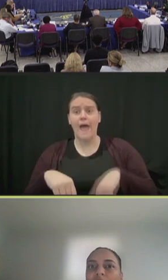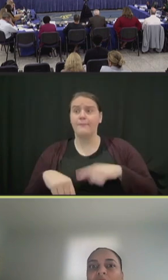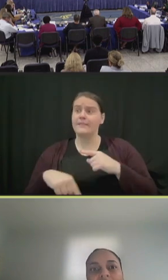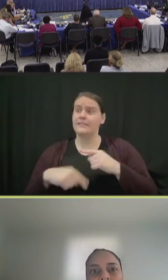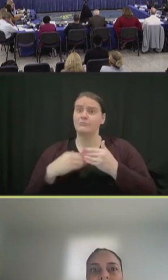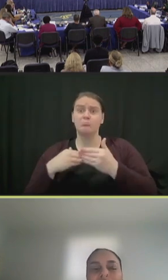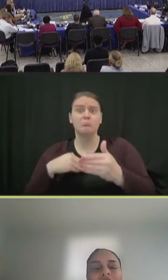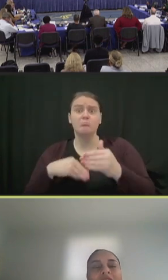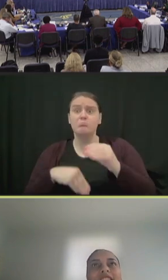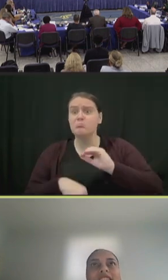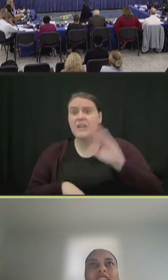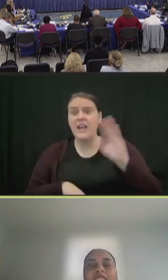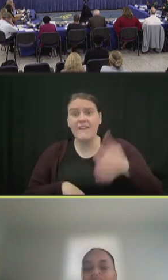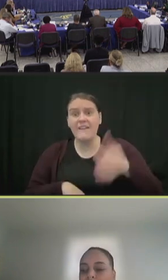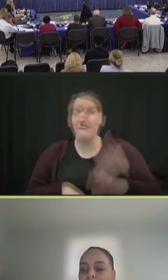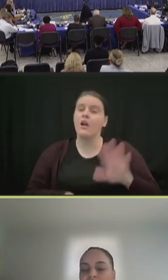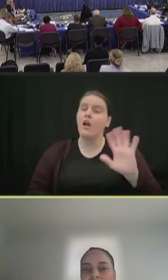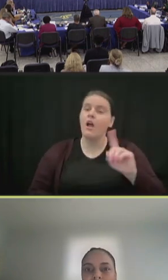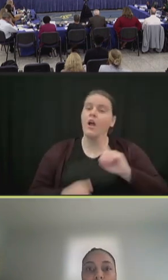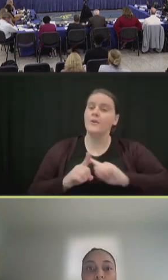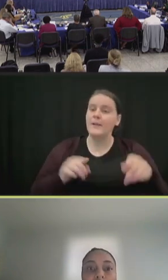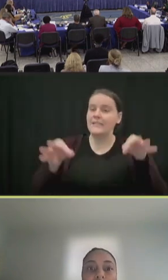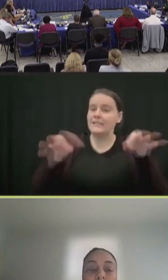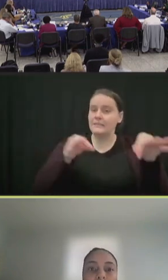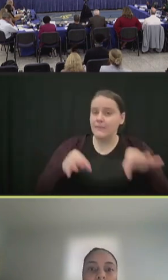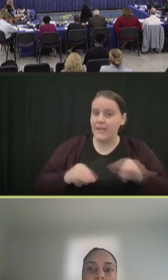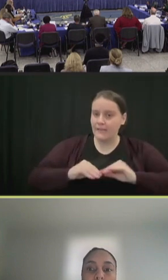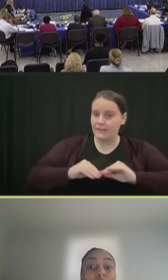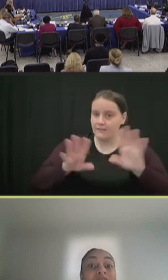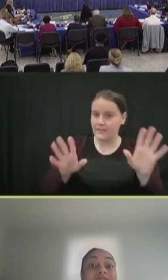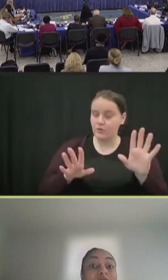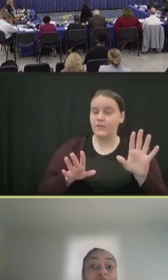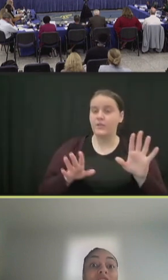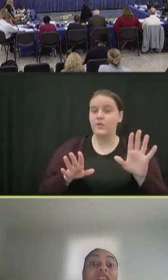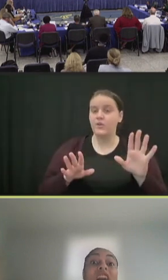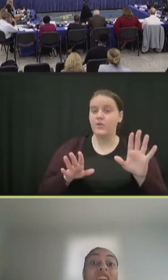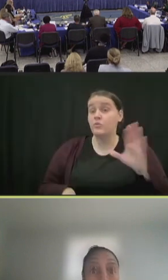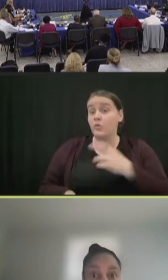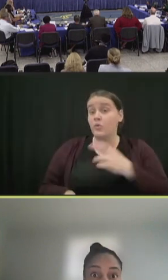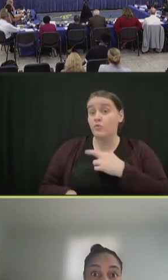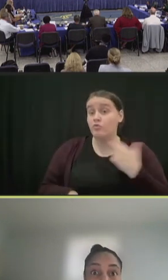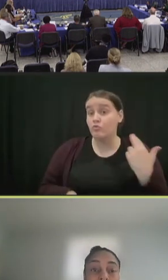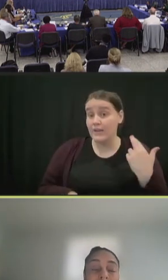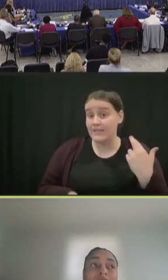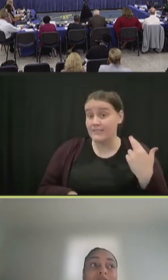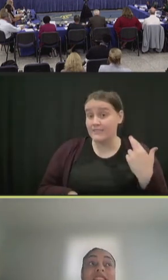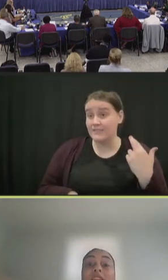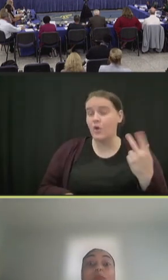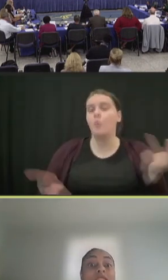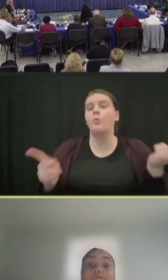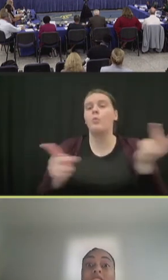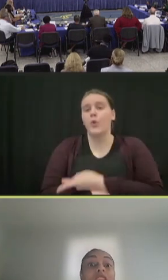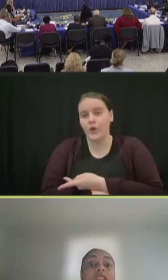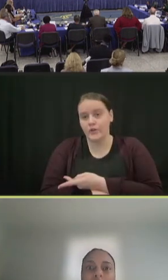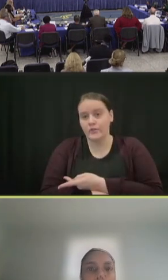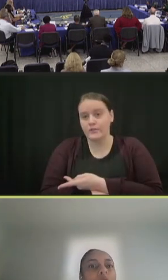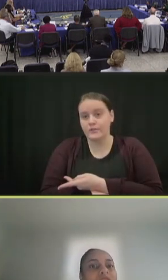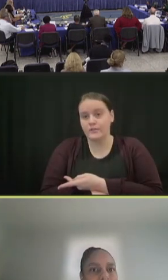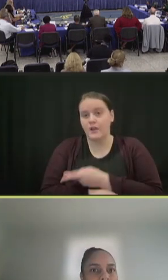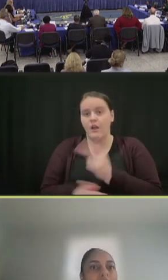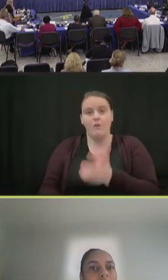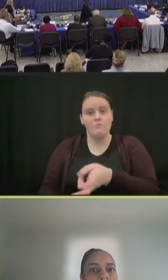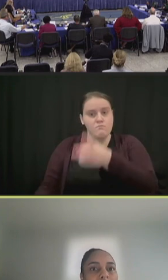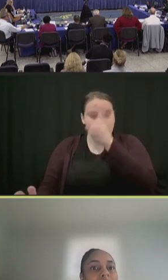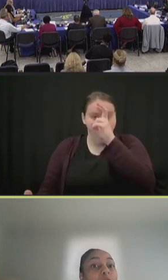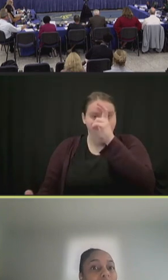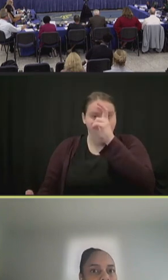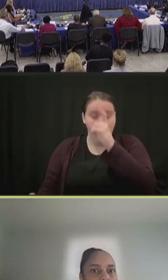it very clear that your risks are even higher of significantly more severe outcomes if you were to